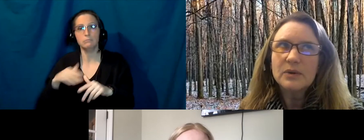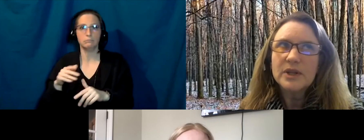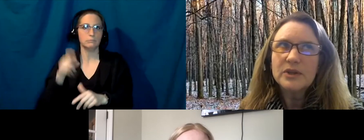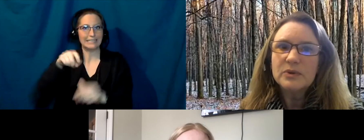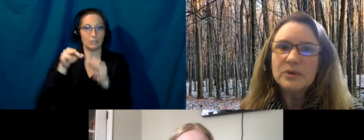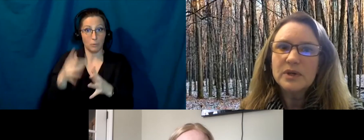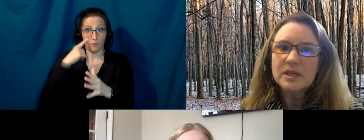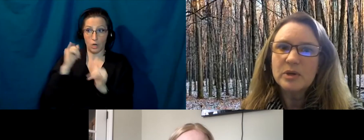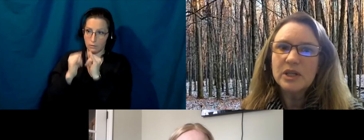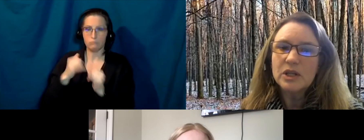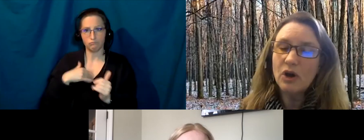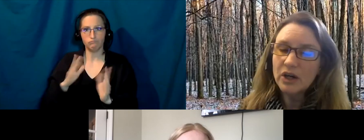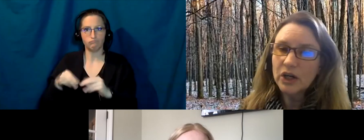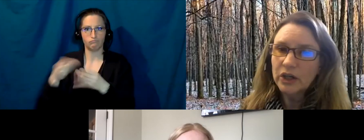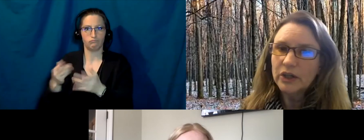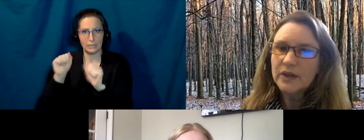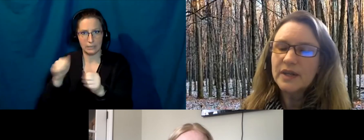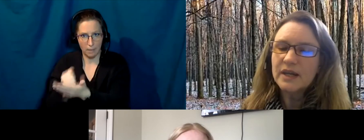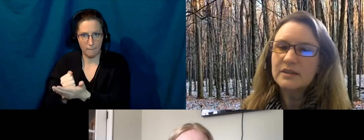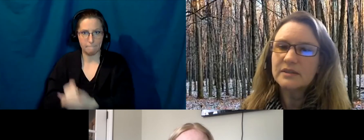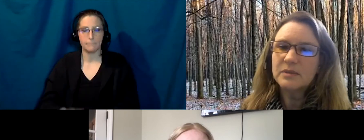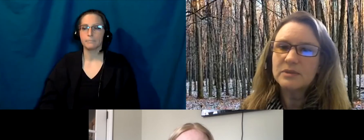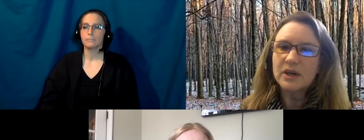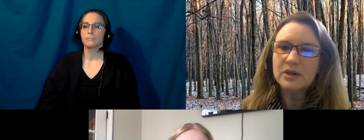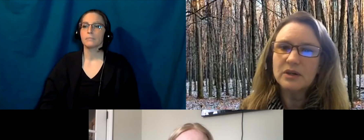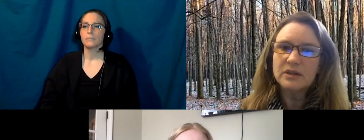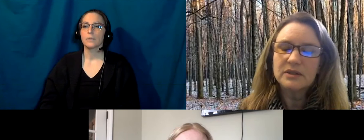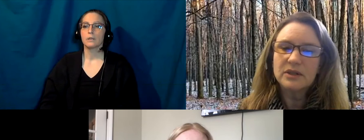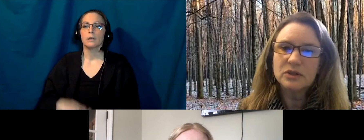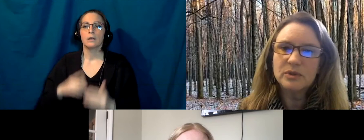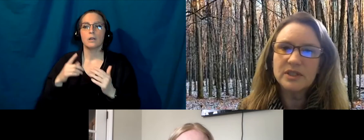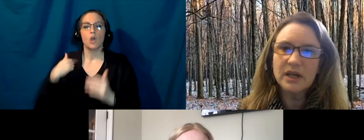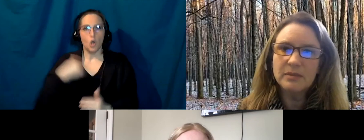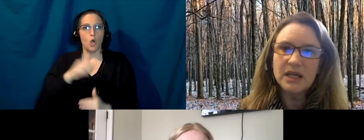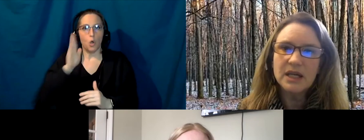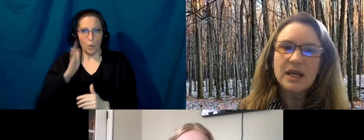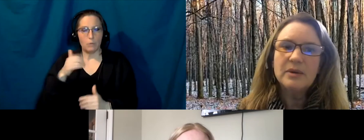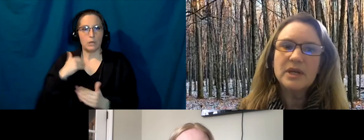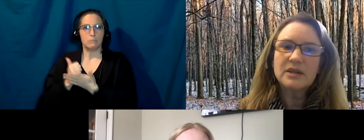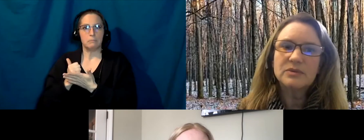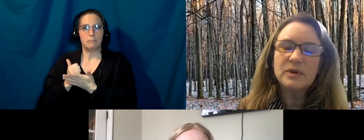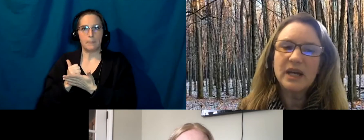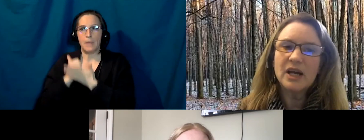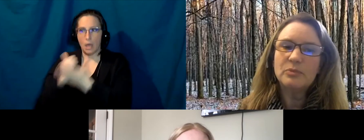with youth typically longer than sometimes other consumers that come in, because we might help you